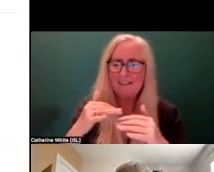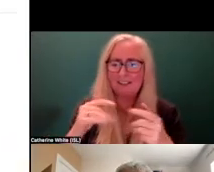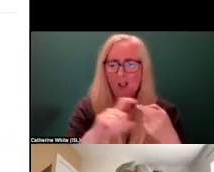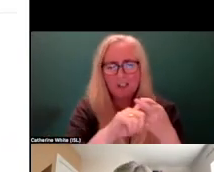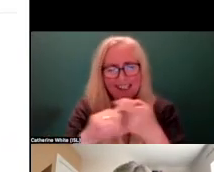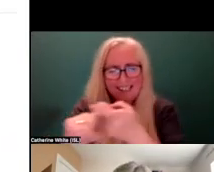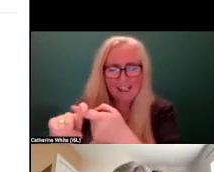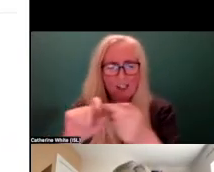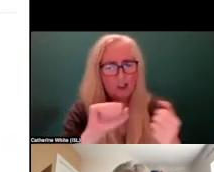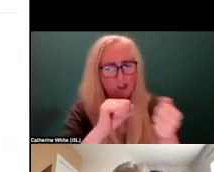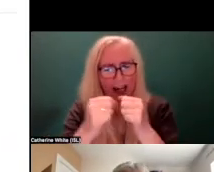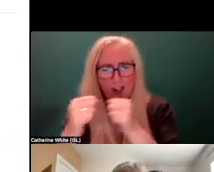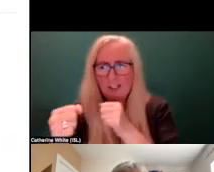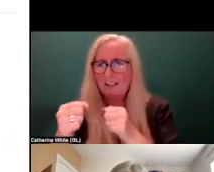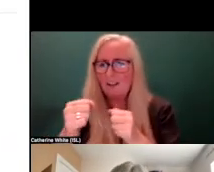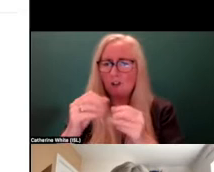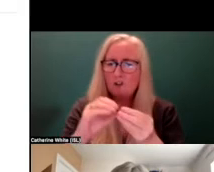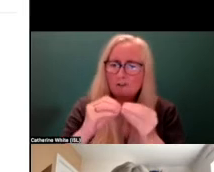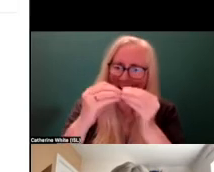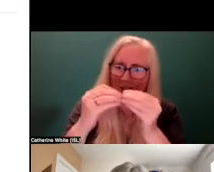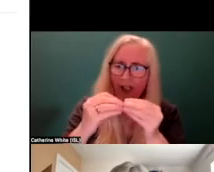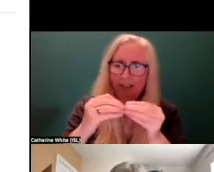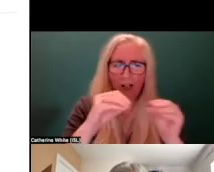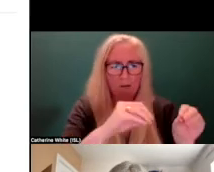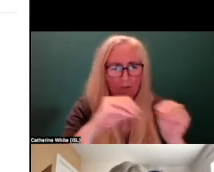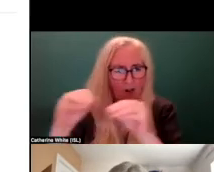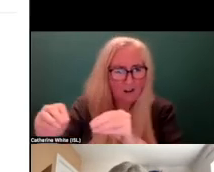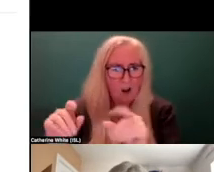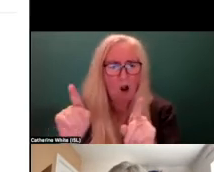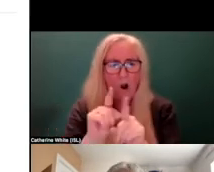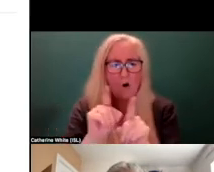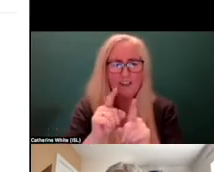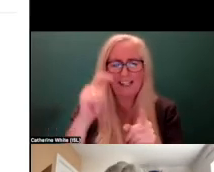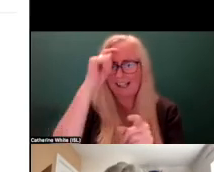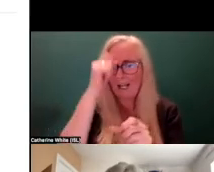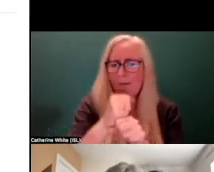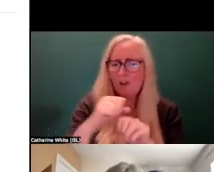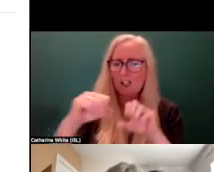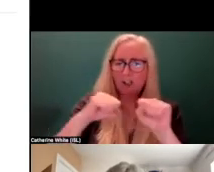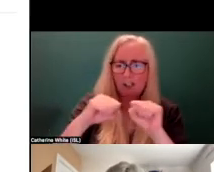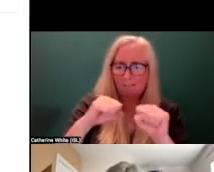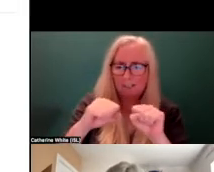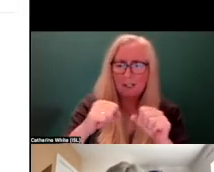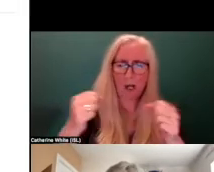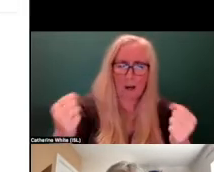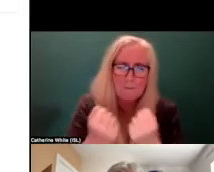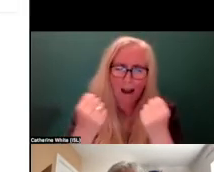it's around sustaining, changing, creating or relocating. And I think also being sensitive to service, whether that's around